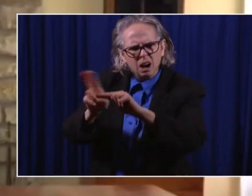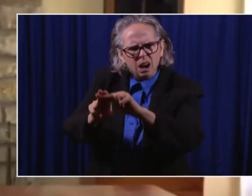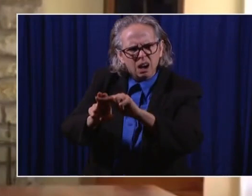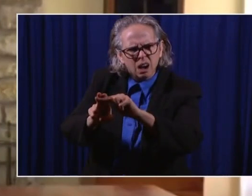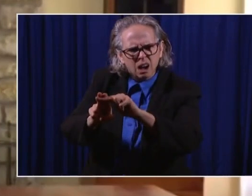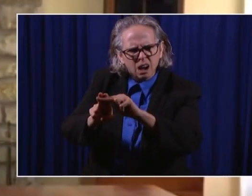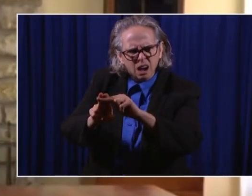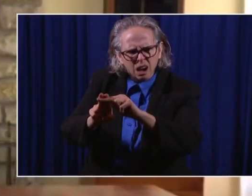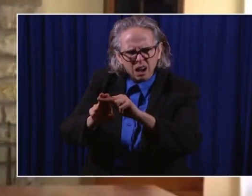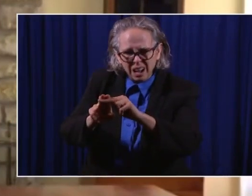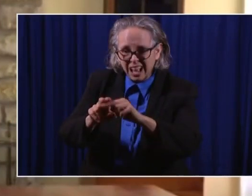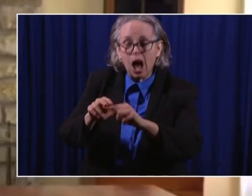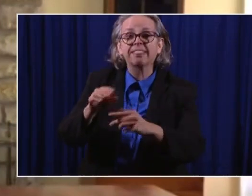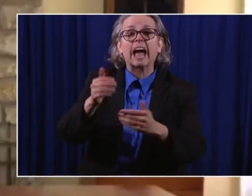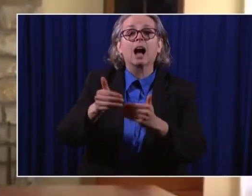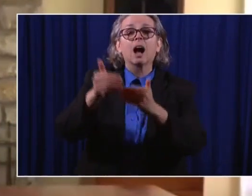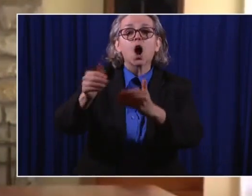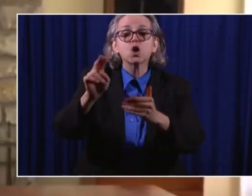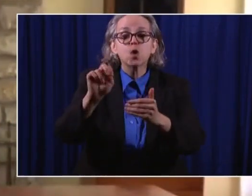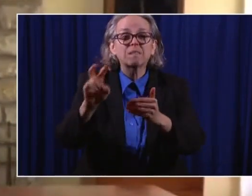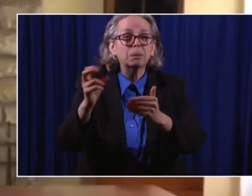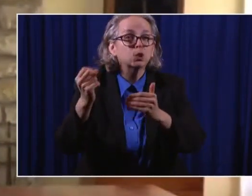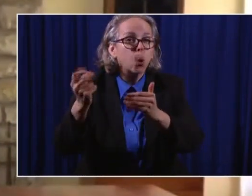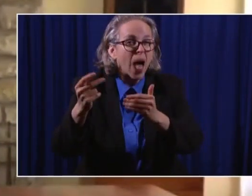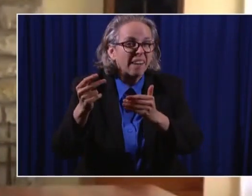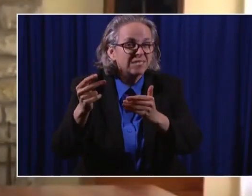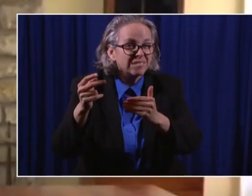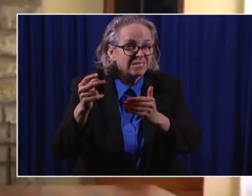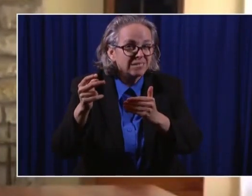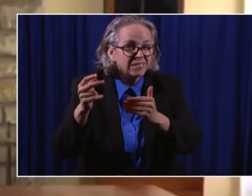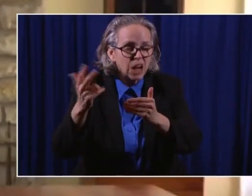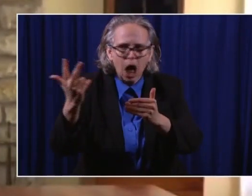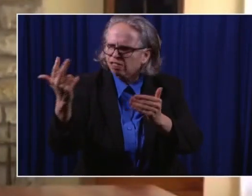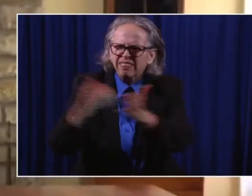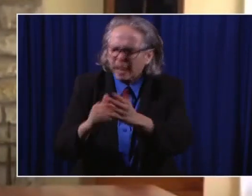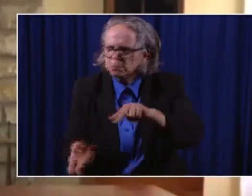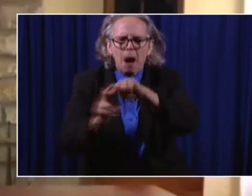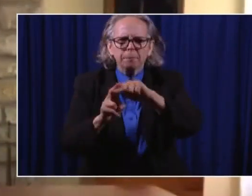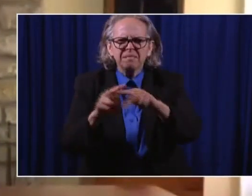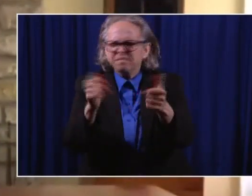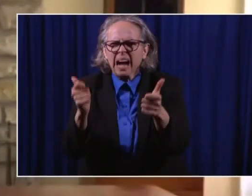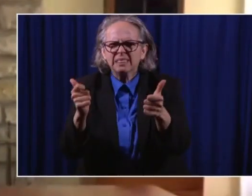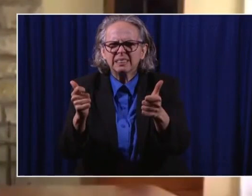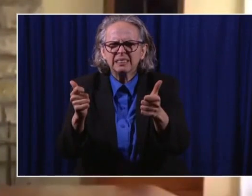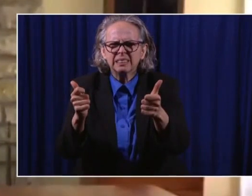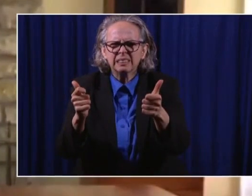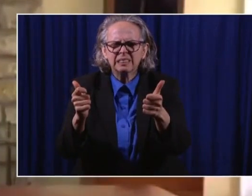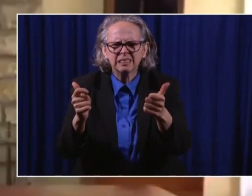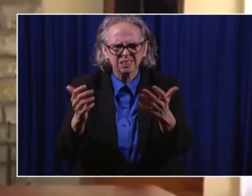NOVEMBER 5 THE NUMBER WAS 2000. BY NUMBER 12, THAT IS ON FROM 2000 TO 3000.